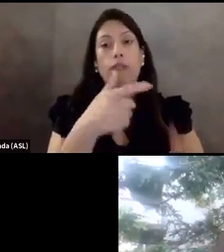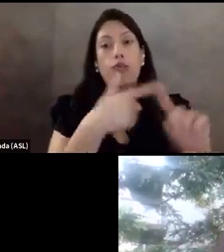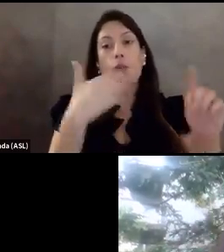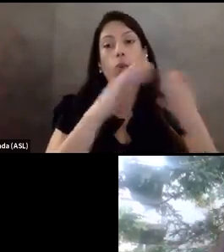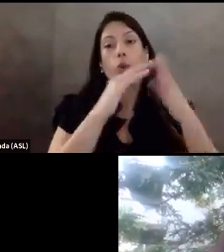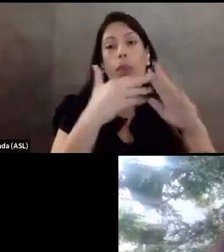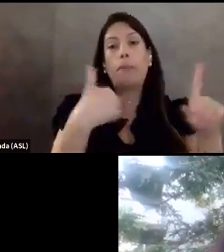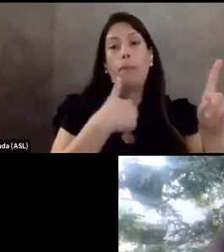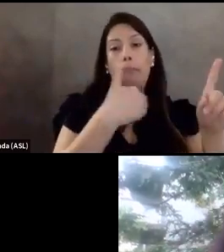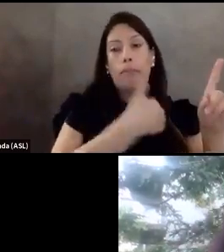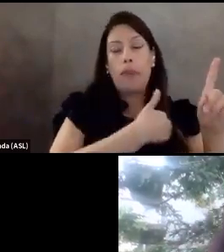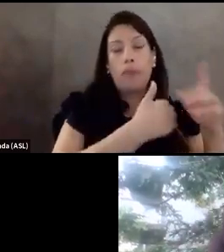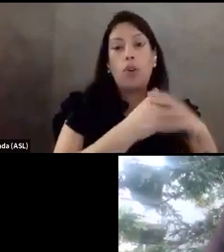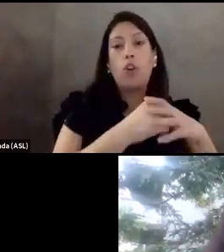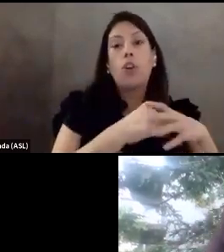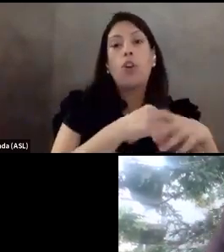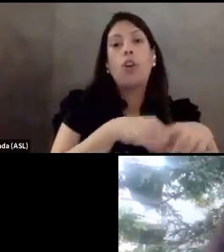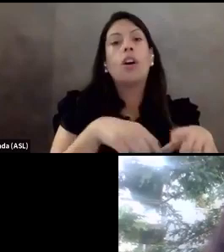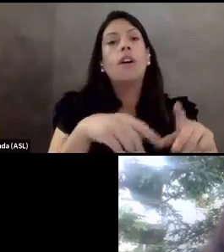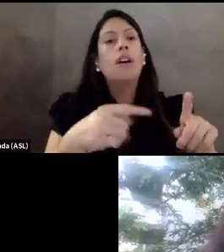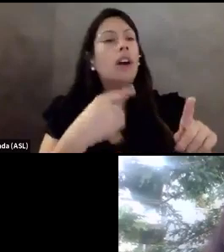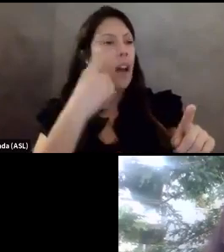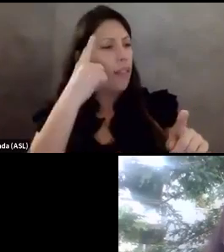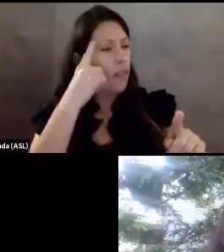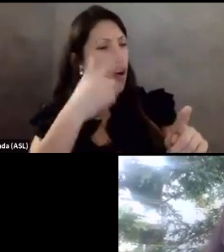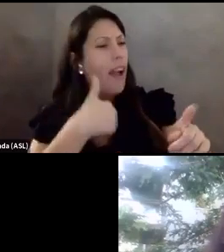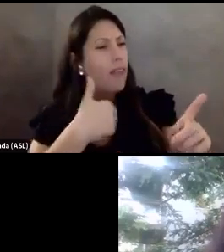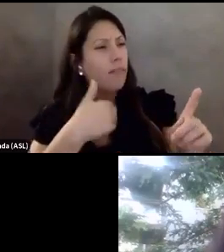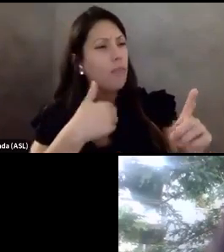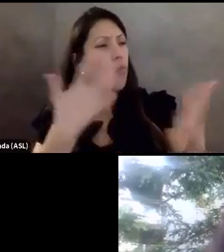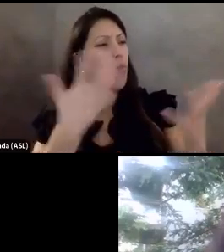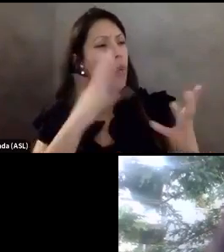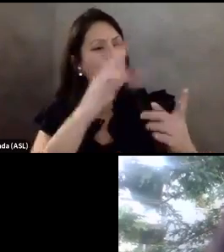question about rapid testing. What are your thoughts on rapid testing and why